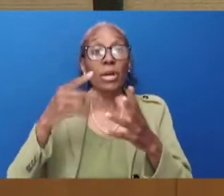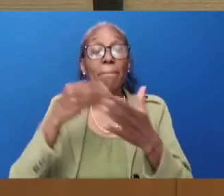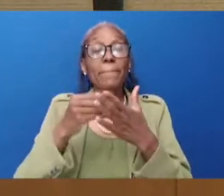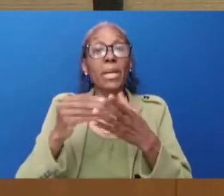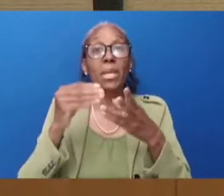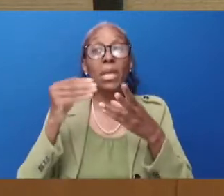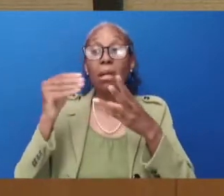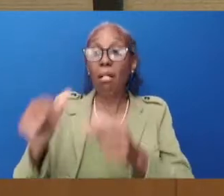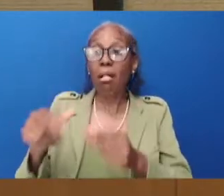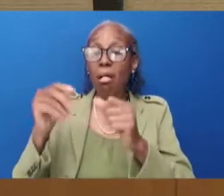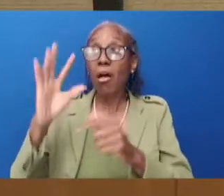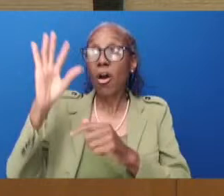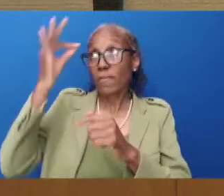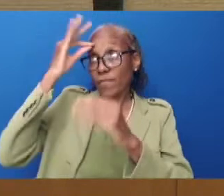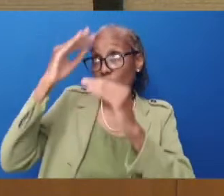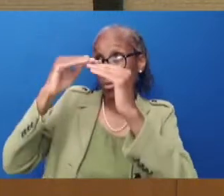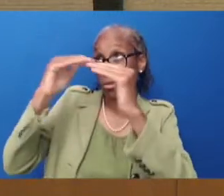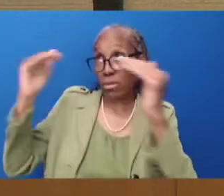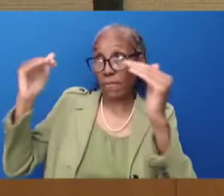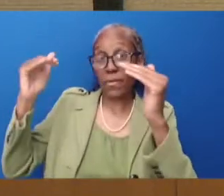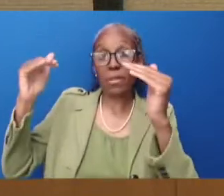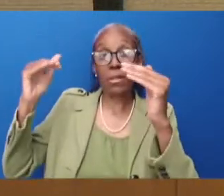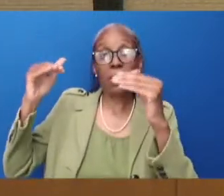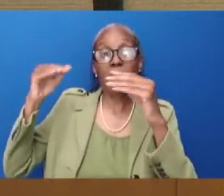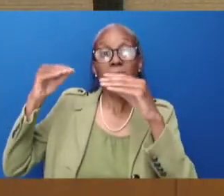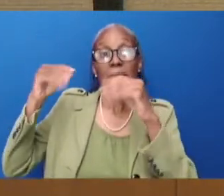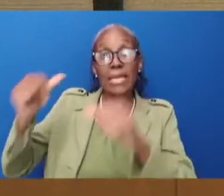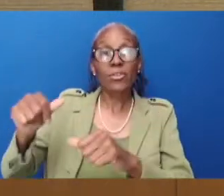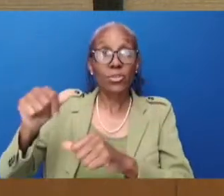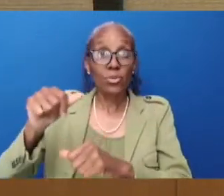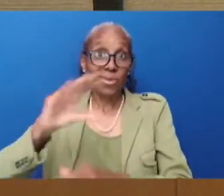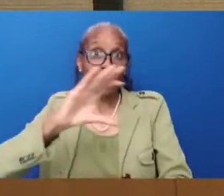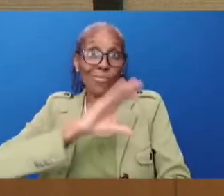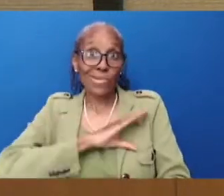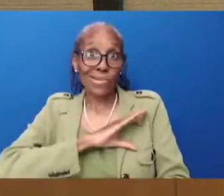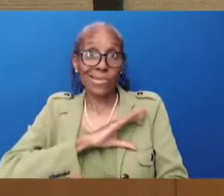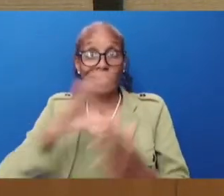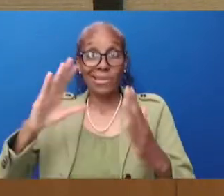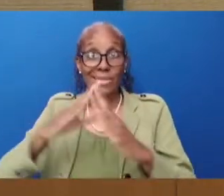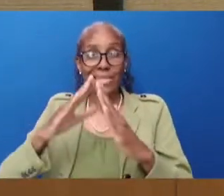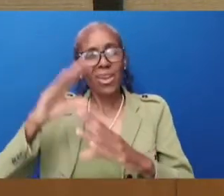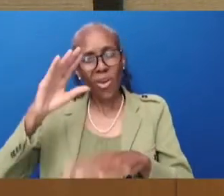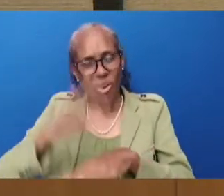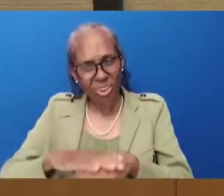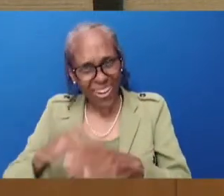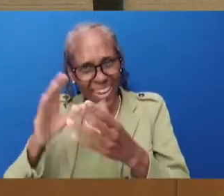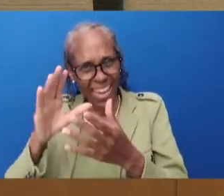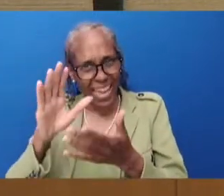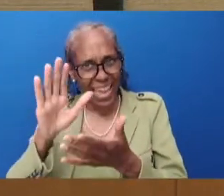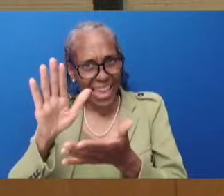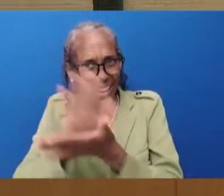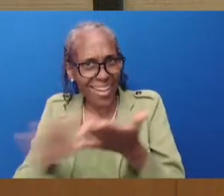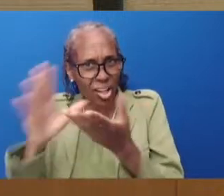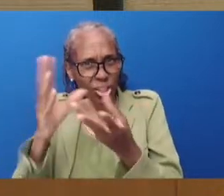THINK IS GOING TO HAPPEN WHEN WE